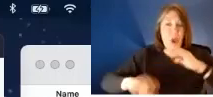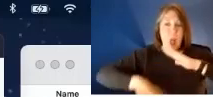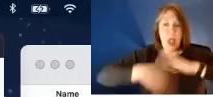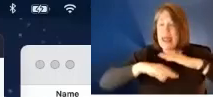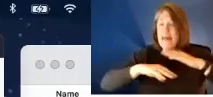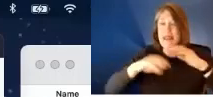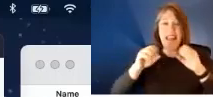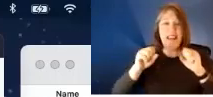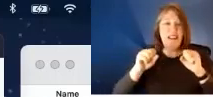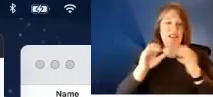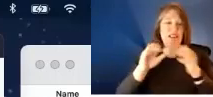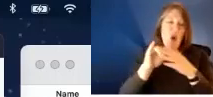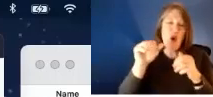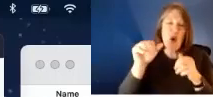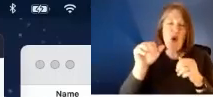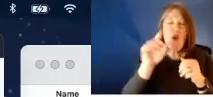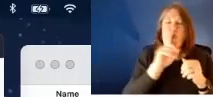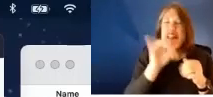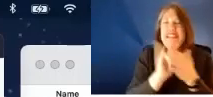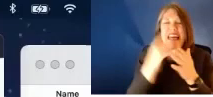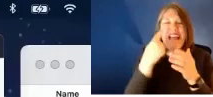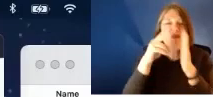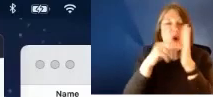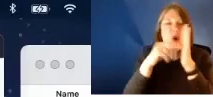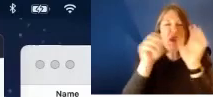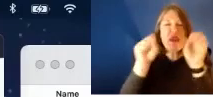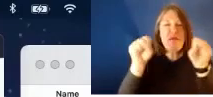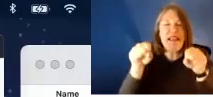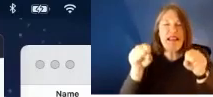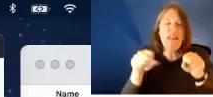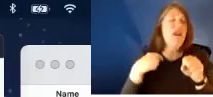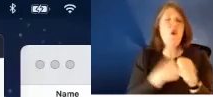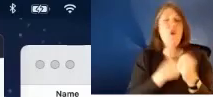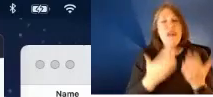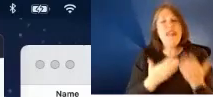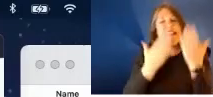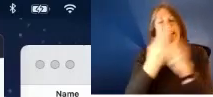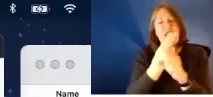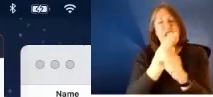points and this is for readability, really. 06:58:22 We suggest using 10 or 12 points